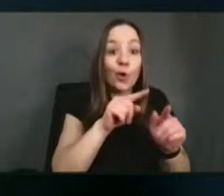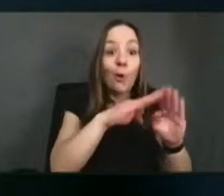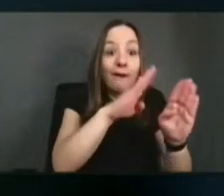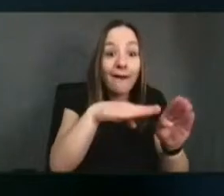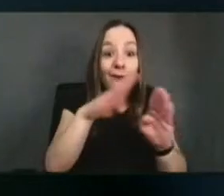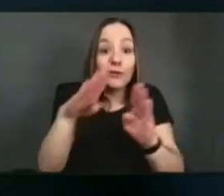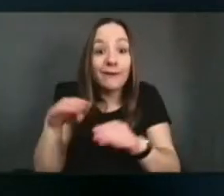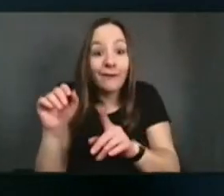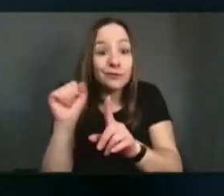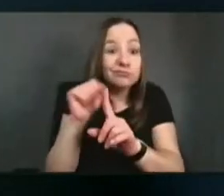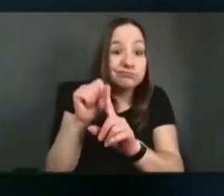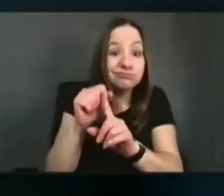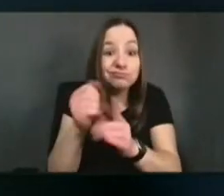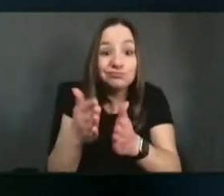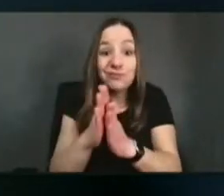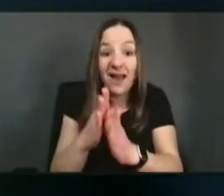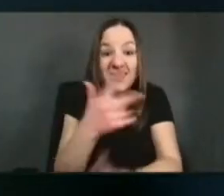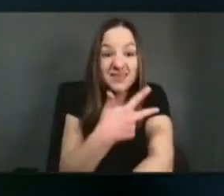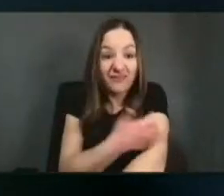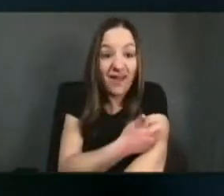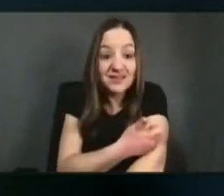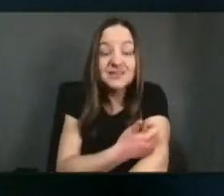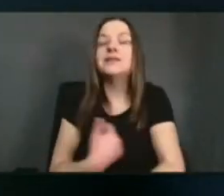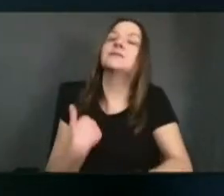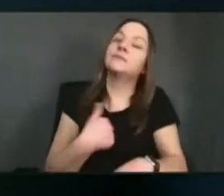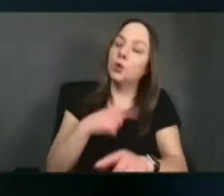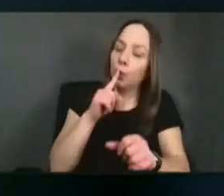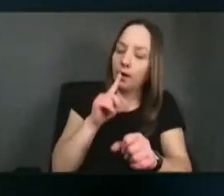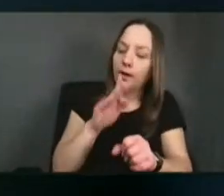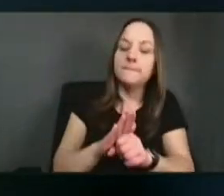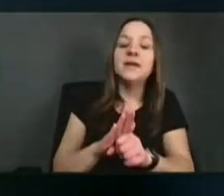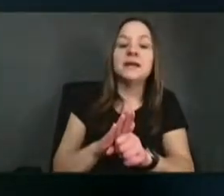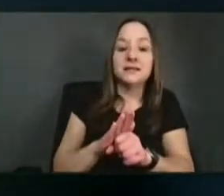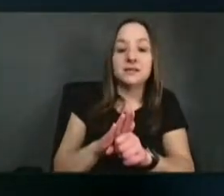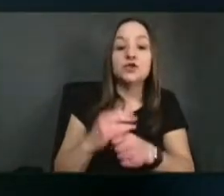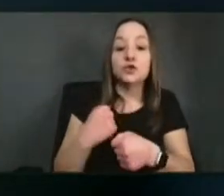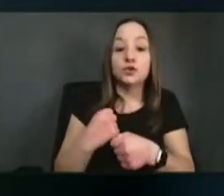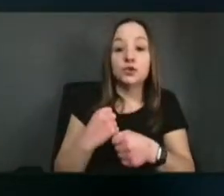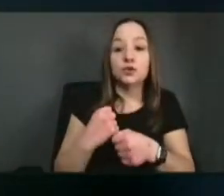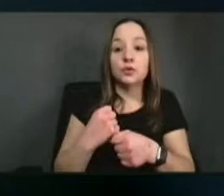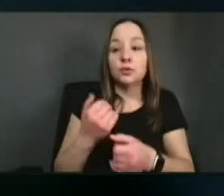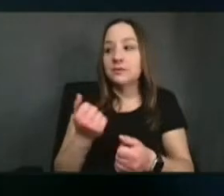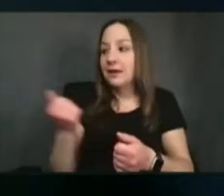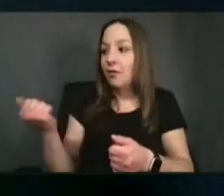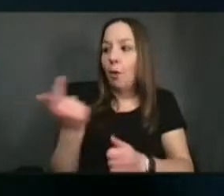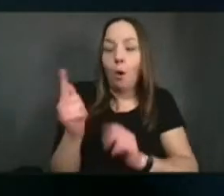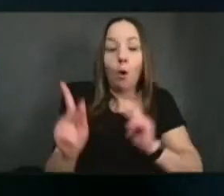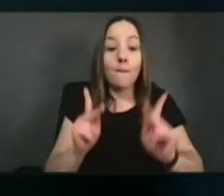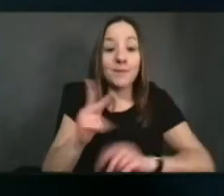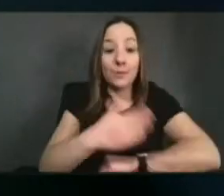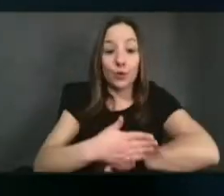partnerships who do door knocking and other promotions. Um we're deeply committed to